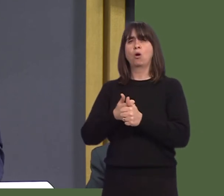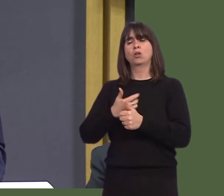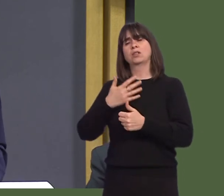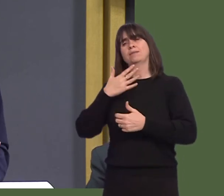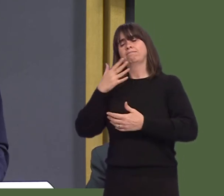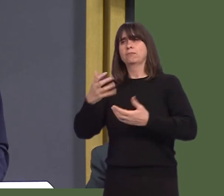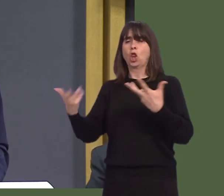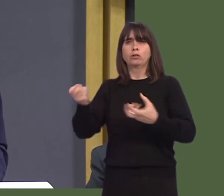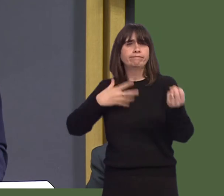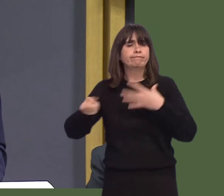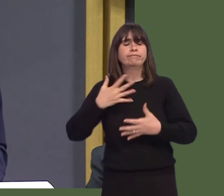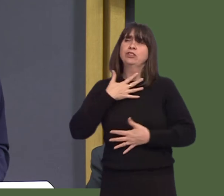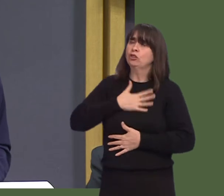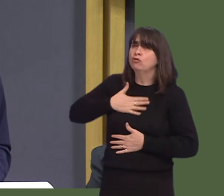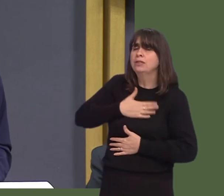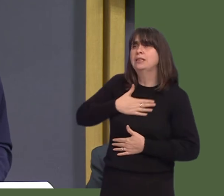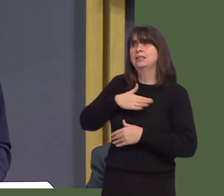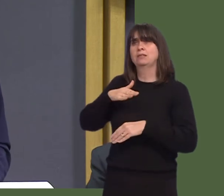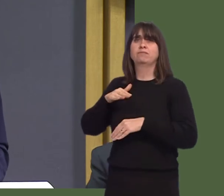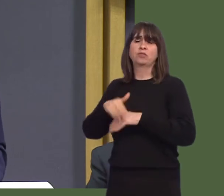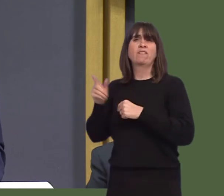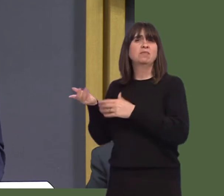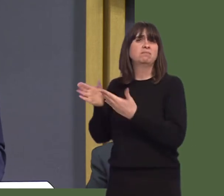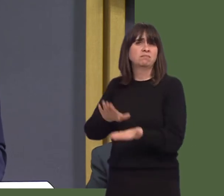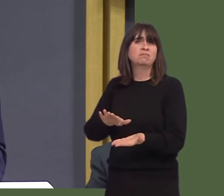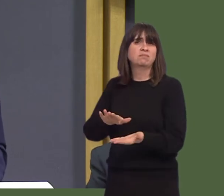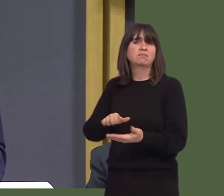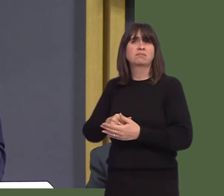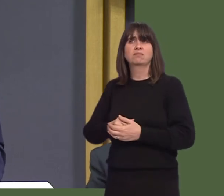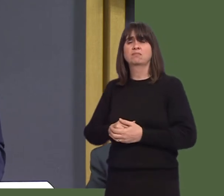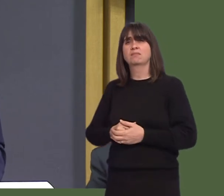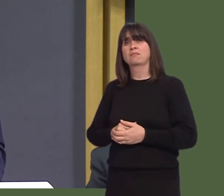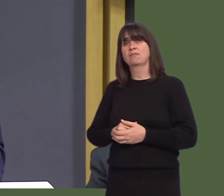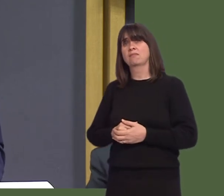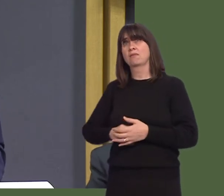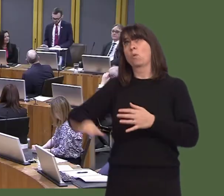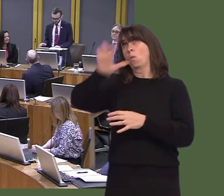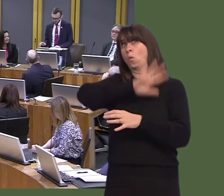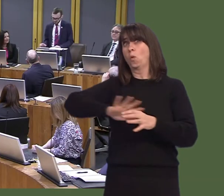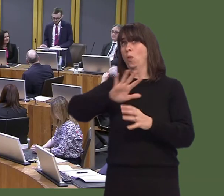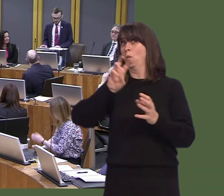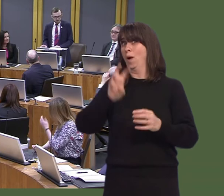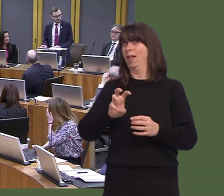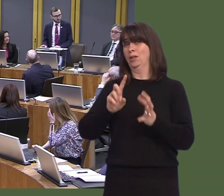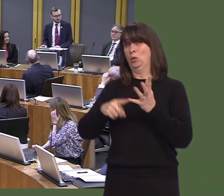where 90 per cent of our food and drink exports go. That is not an economic plan that will work for the future.